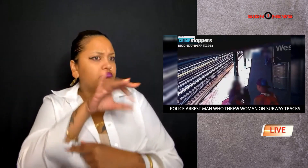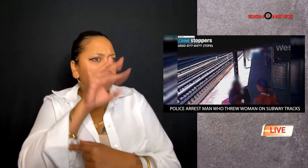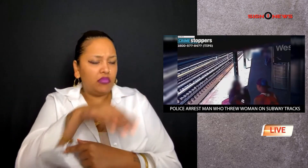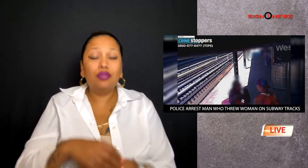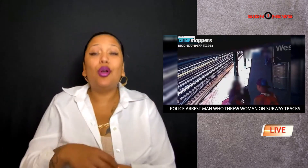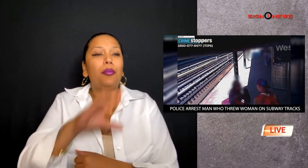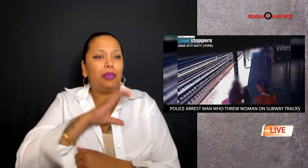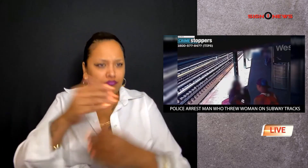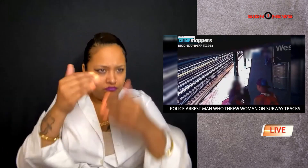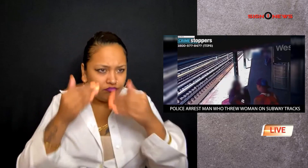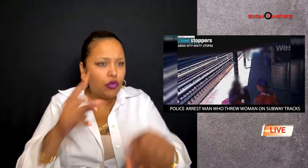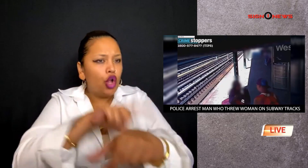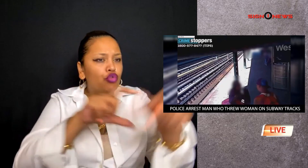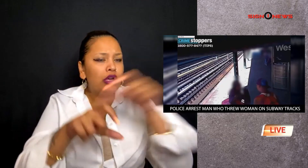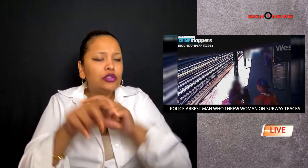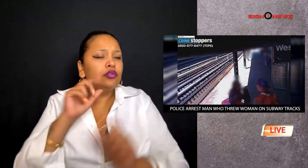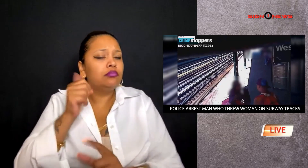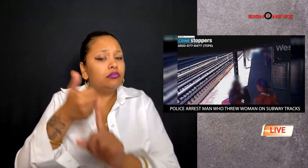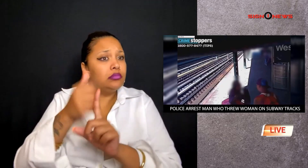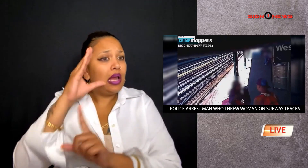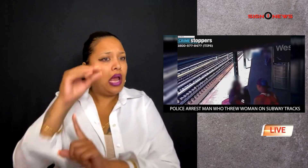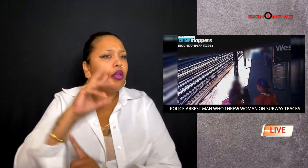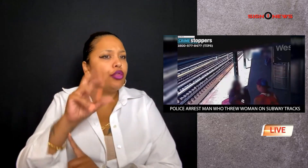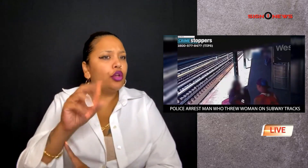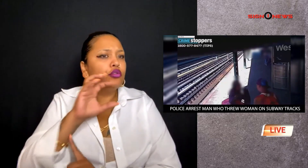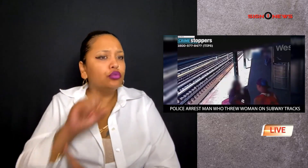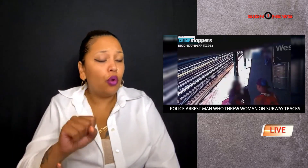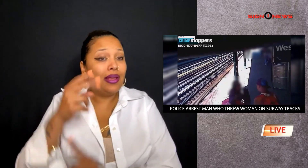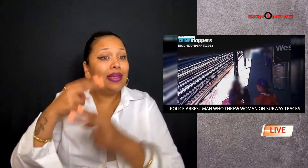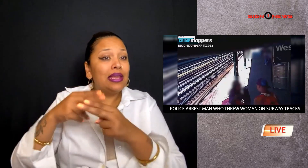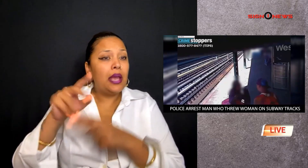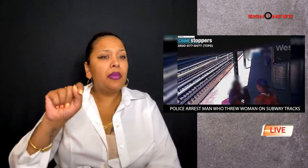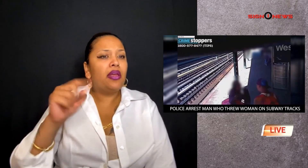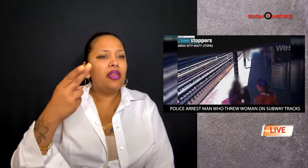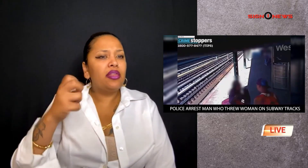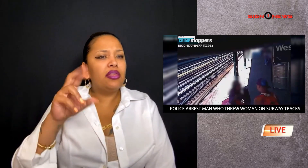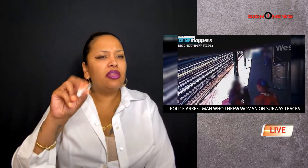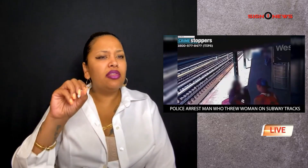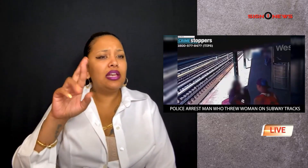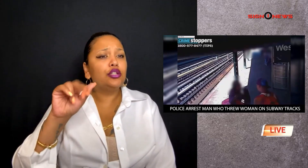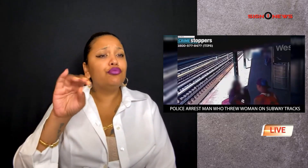thanks to tips police arrested 30-year-old Theodore Ellis